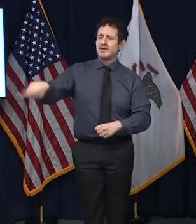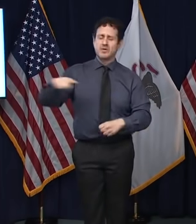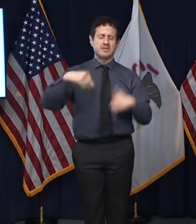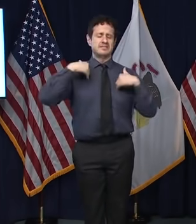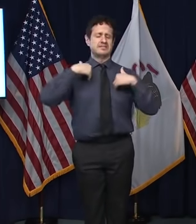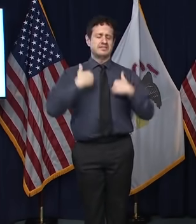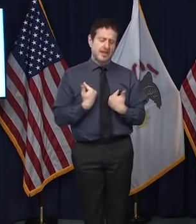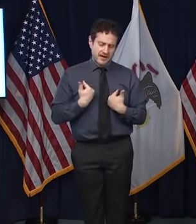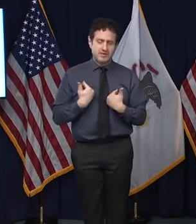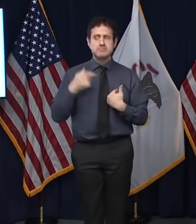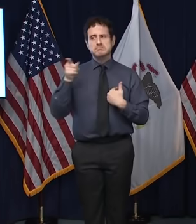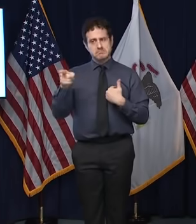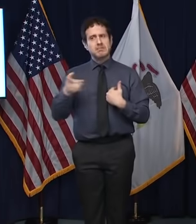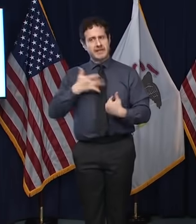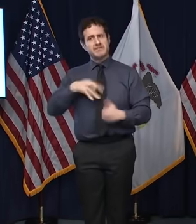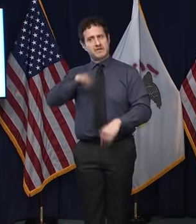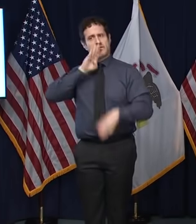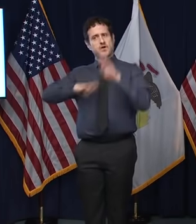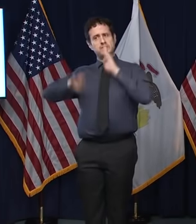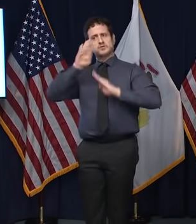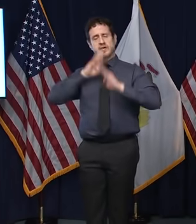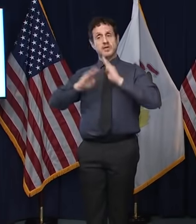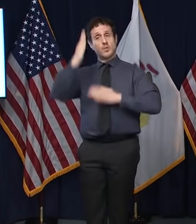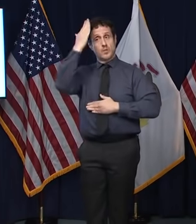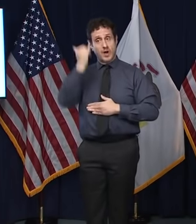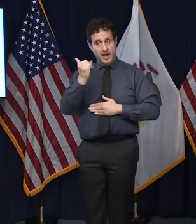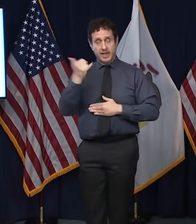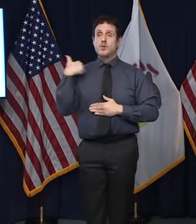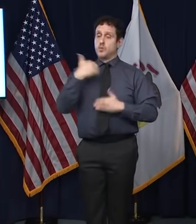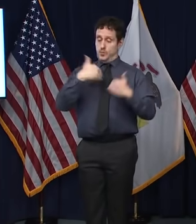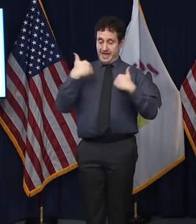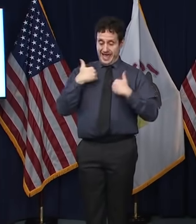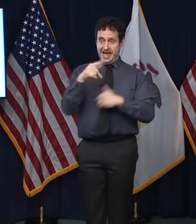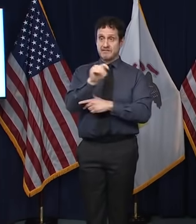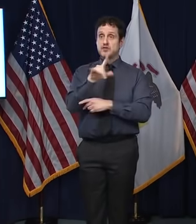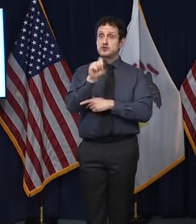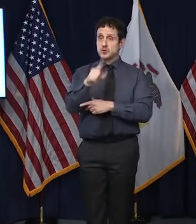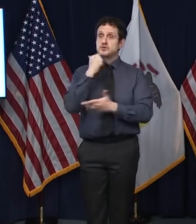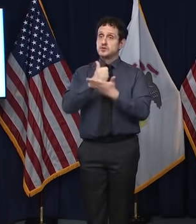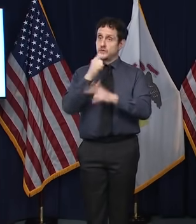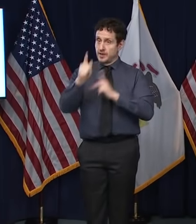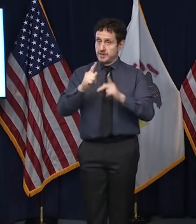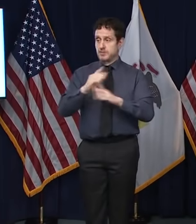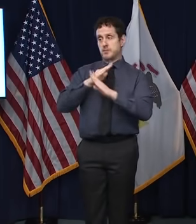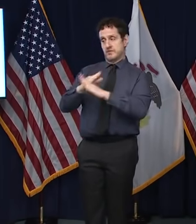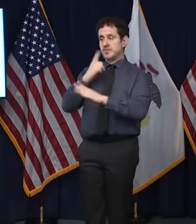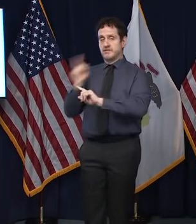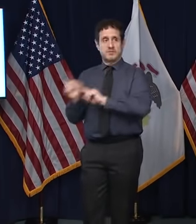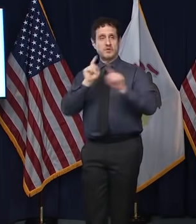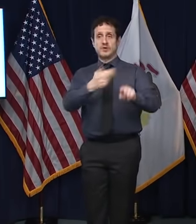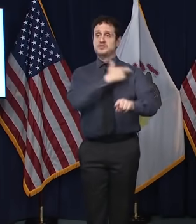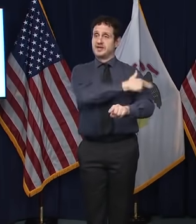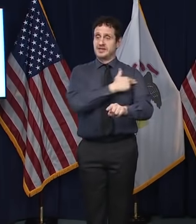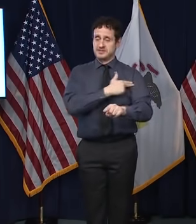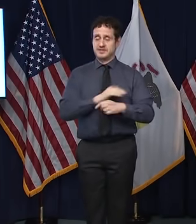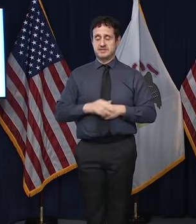half and they are tired. And